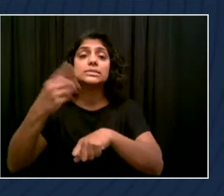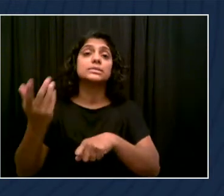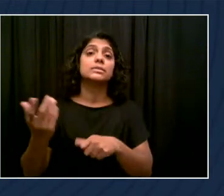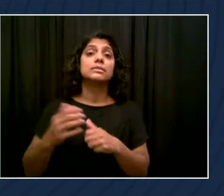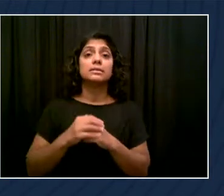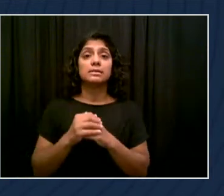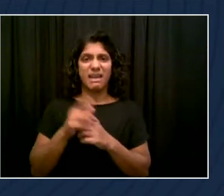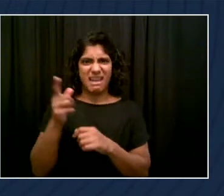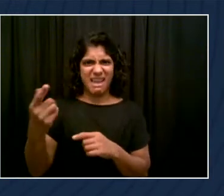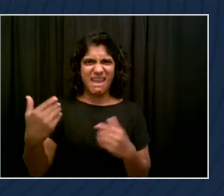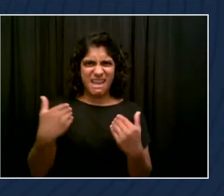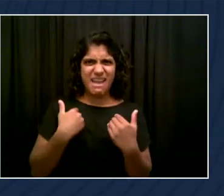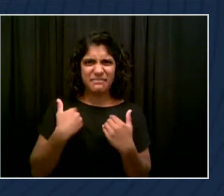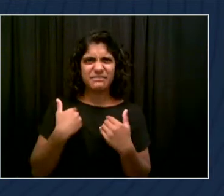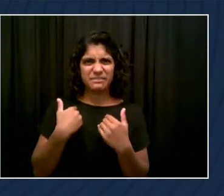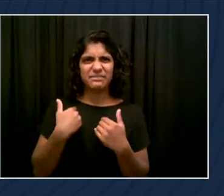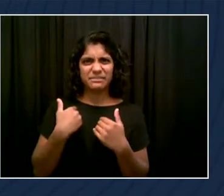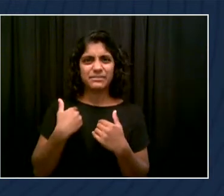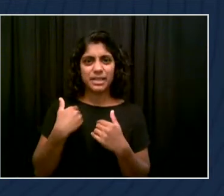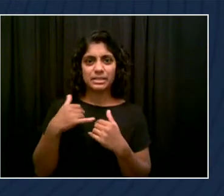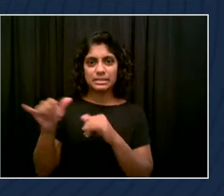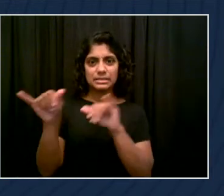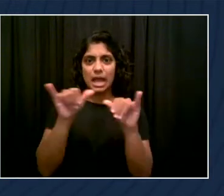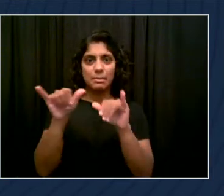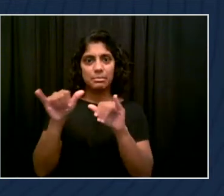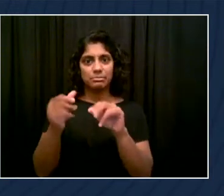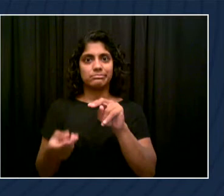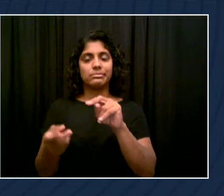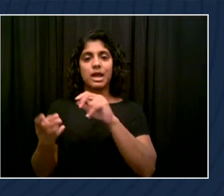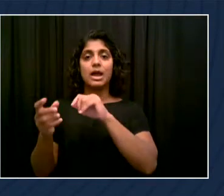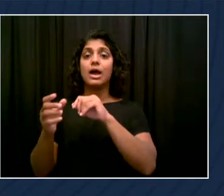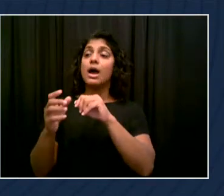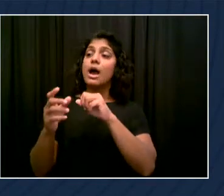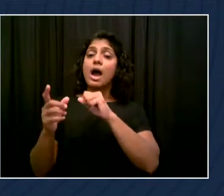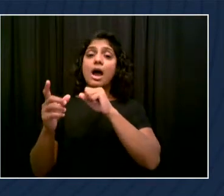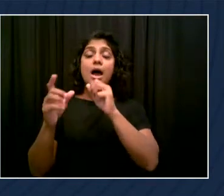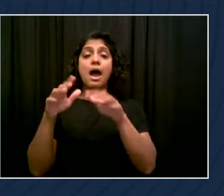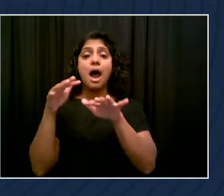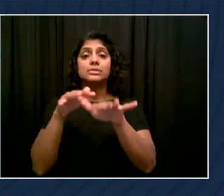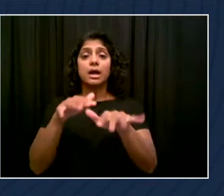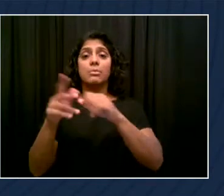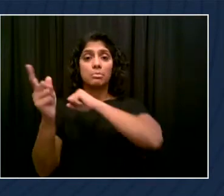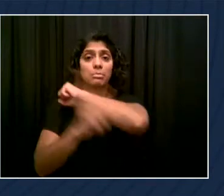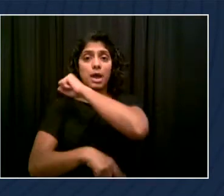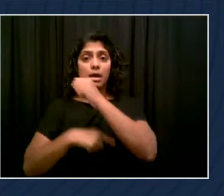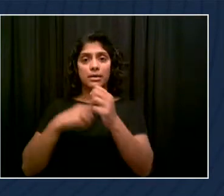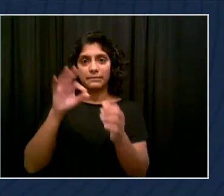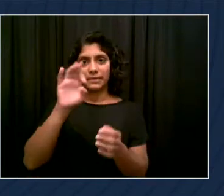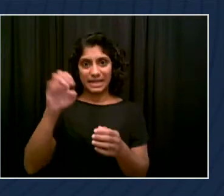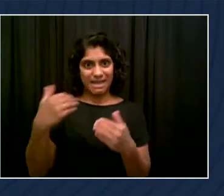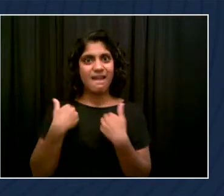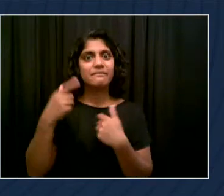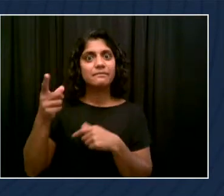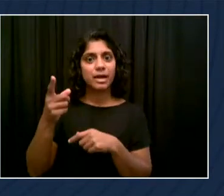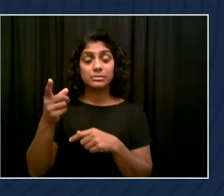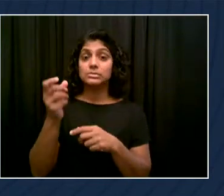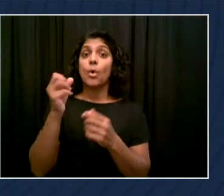HOSPITALIZATIONS AND AT DECREASED BY 50% WITH ASTHMA. IS NOT JUST BY